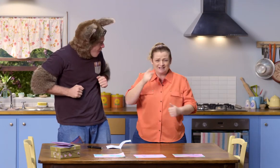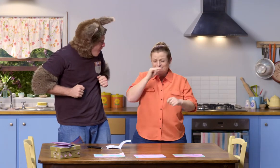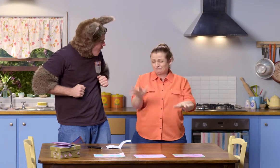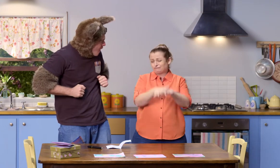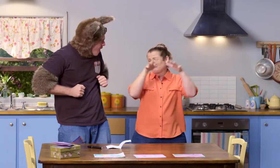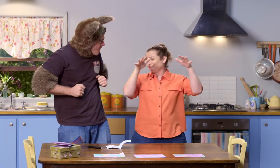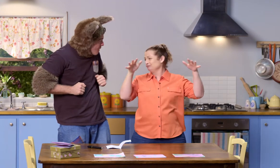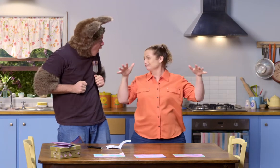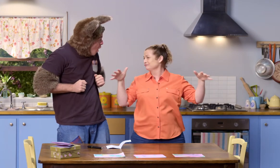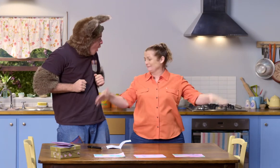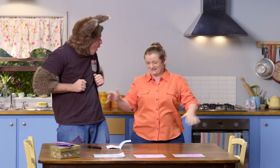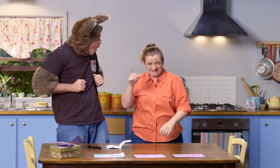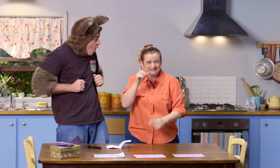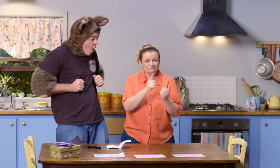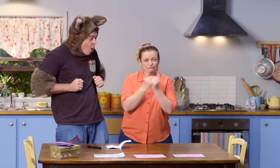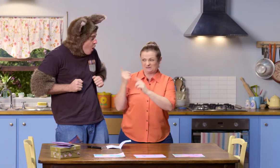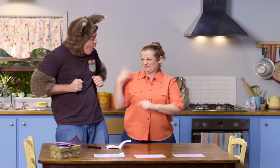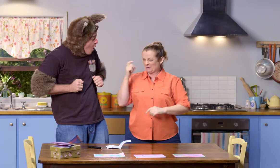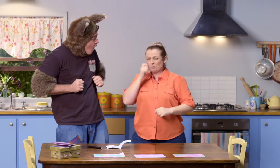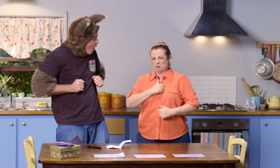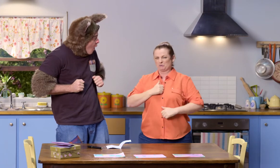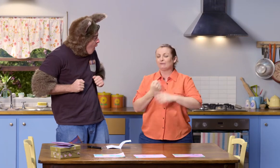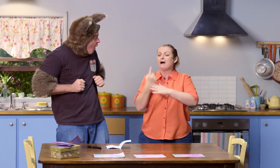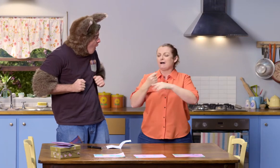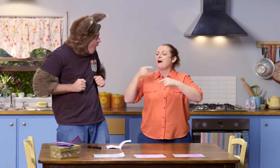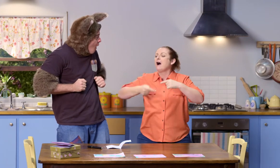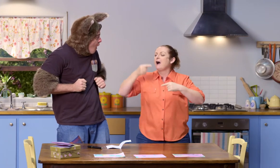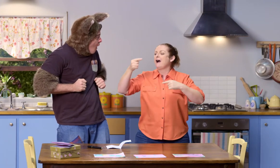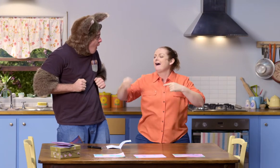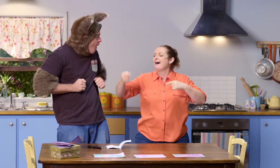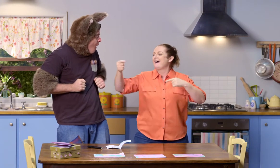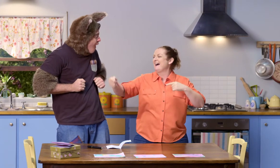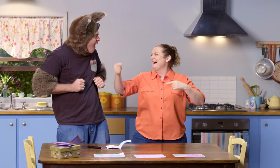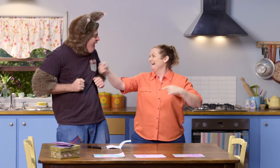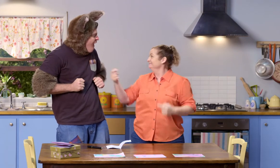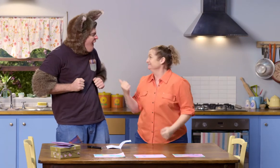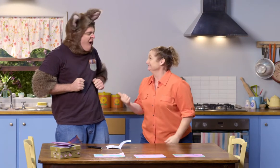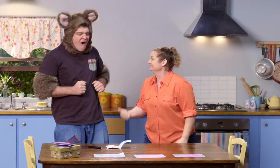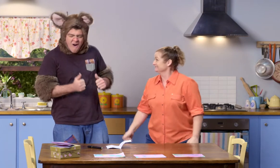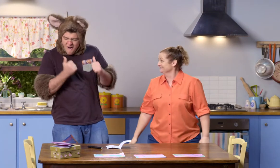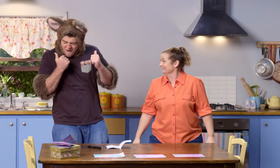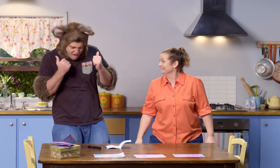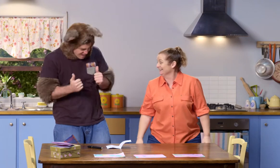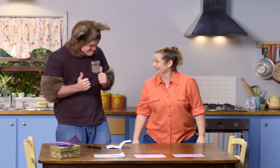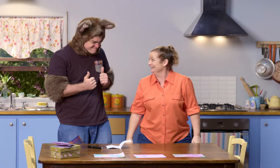and we can make lots of art. And I'm sure that every time we use them, we'll enjoy it. Oh, great!